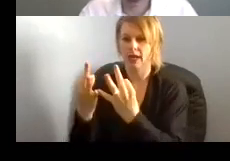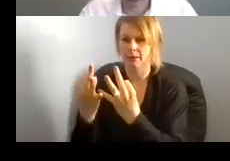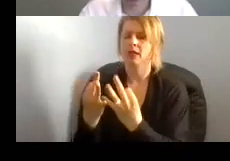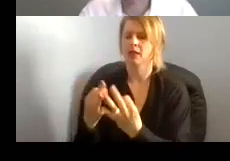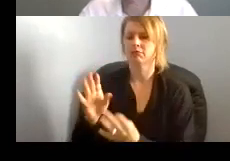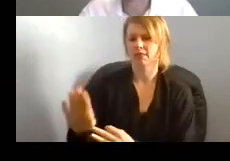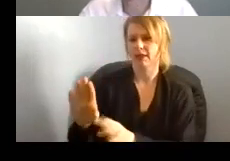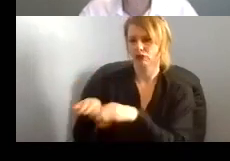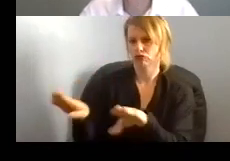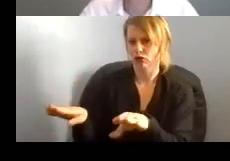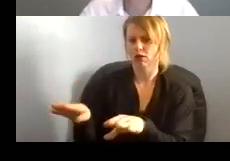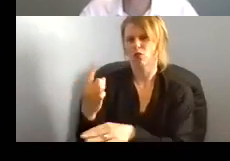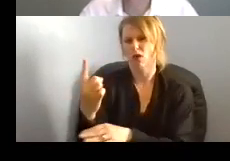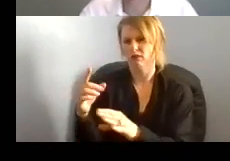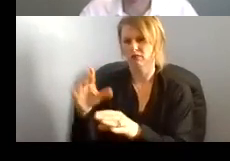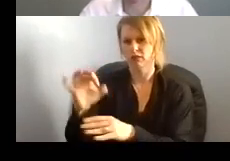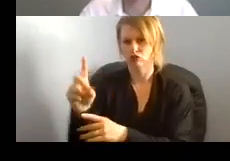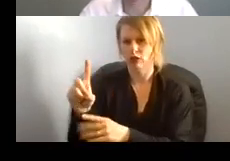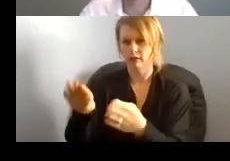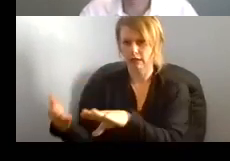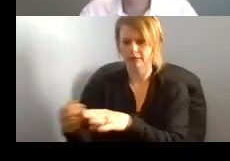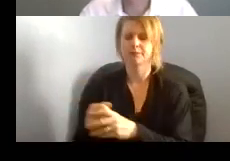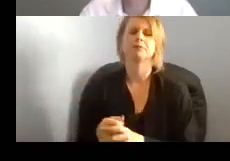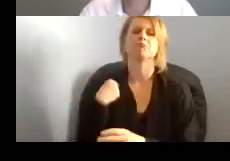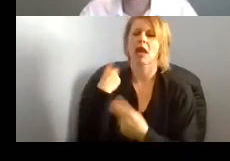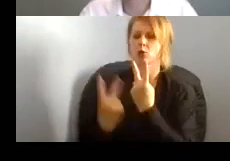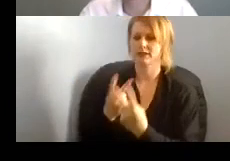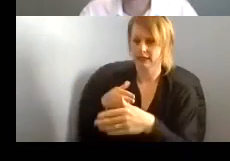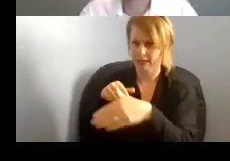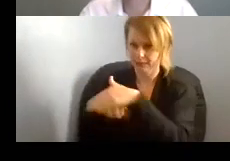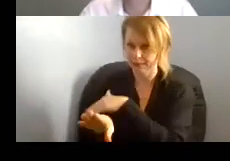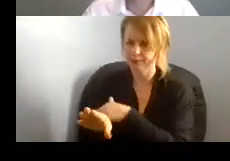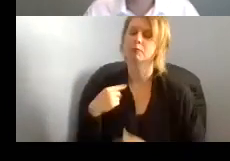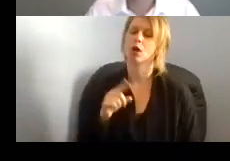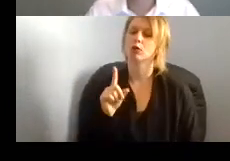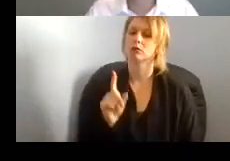And I was – I was visiting the home at one point. And, as I was walking through the home, the grandmother of the